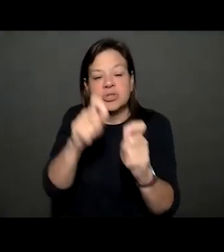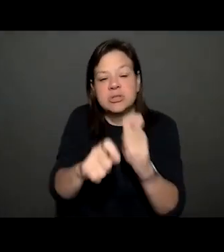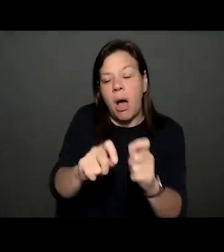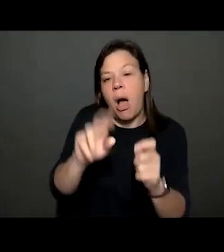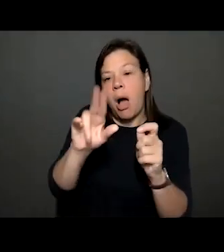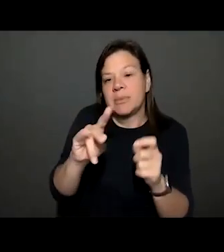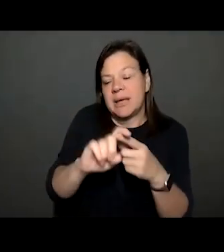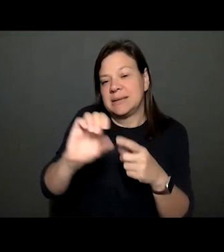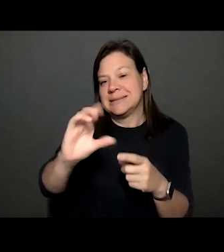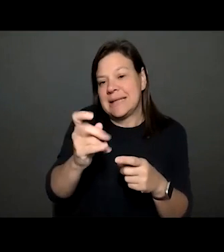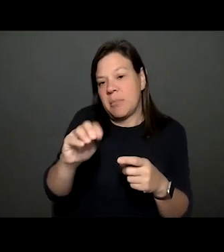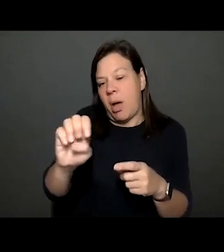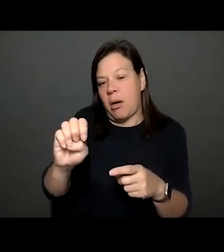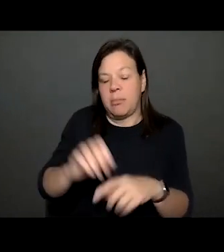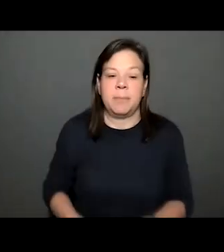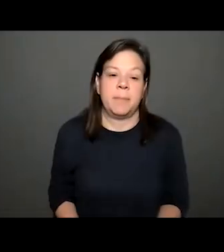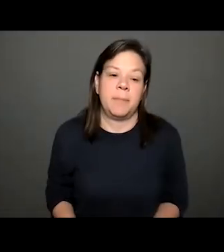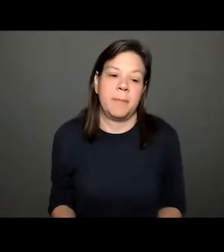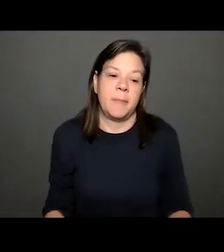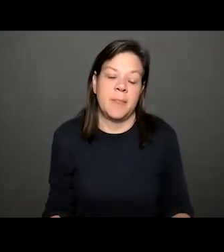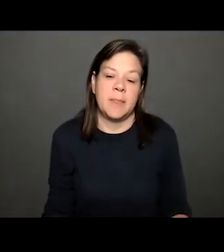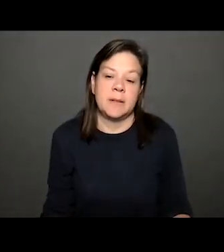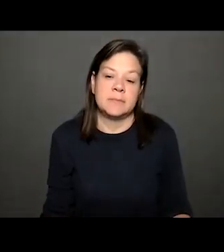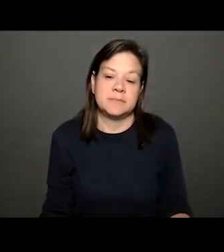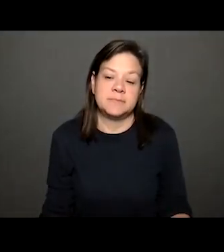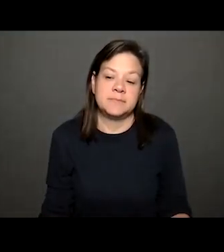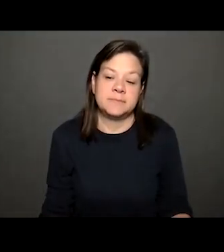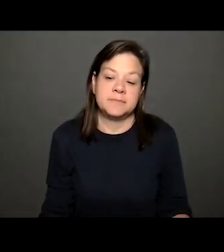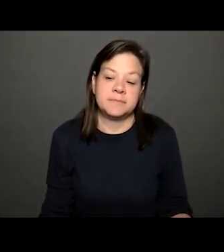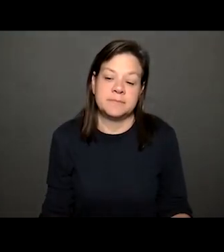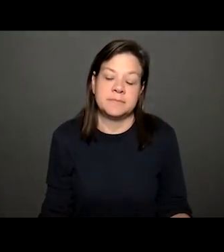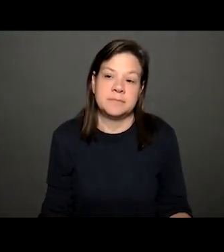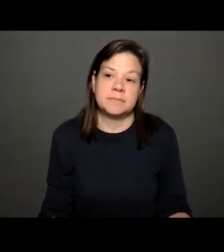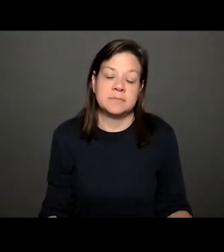AND YOU CAN SEE EXACTLY THE SAME WAY THAT A USER UPDATE